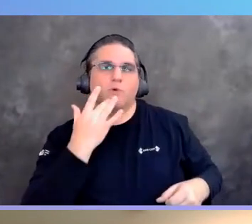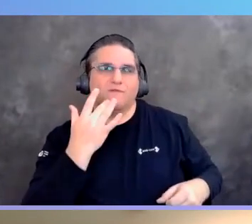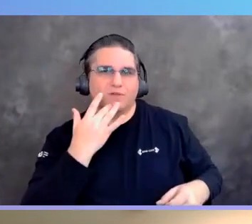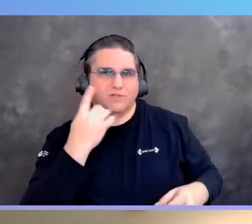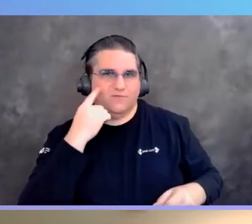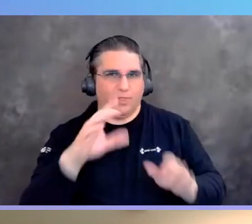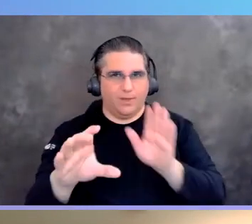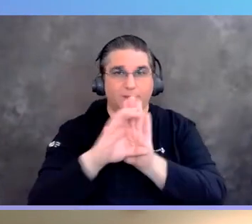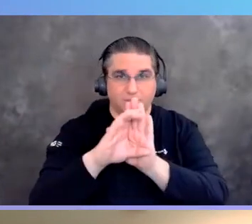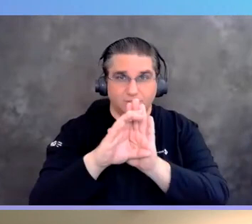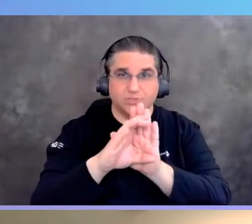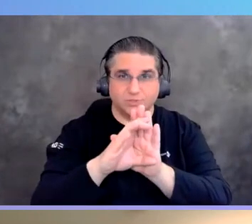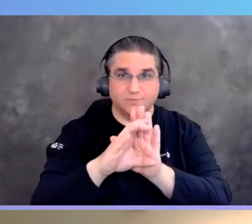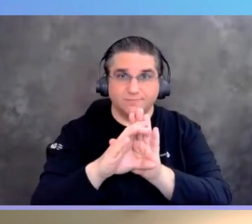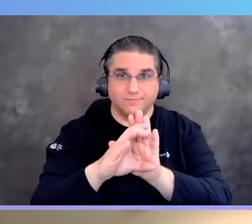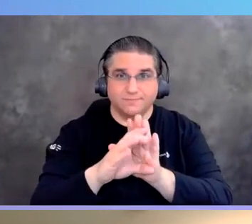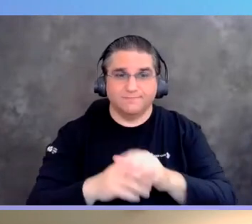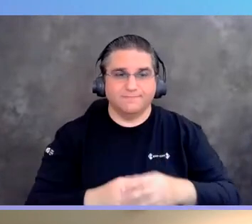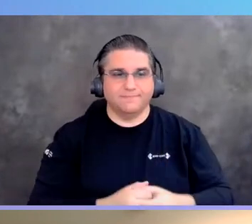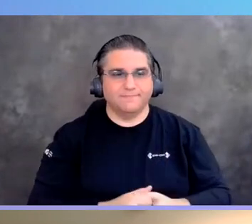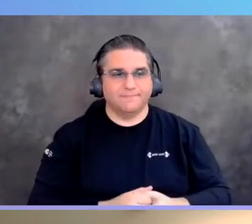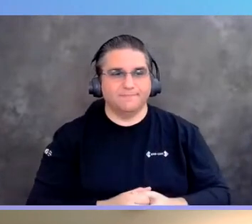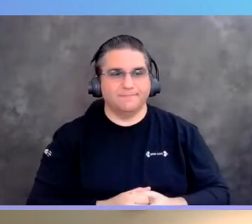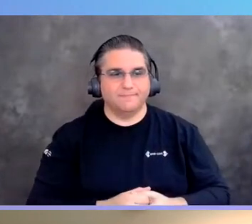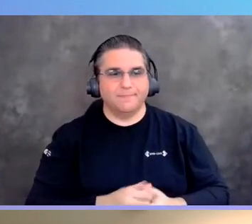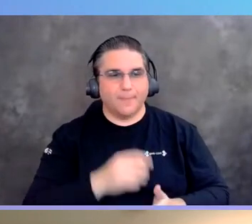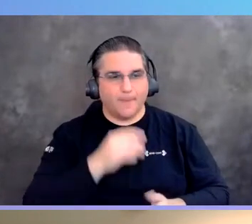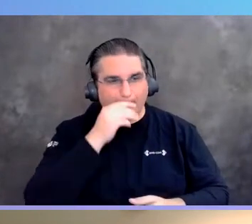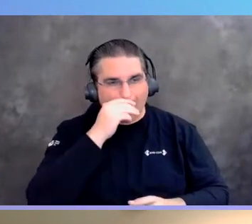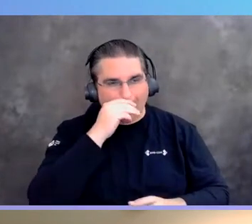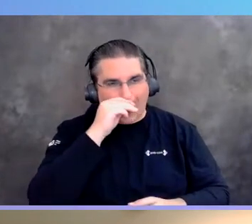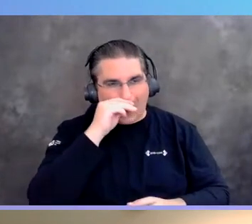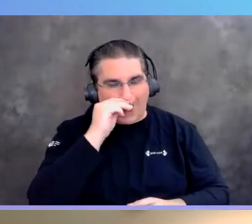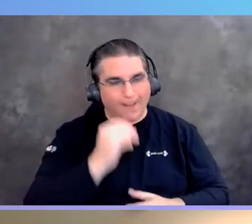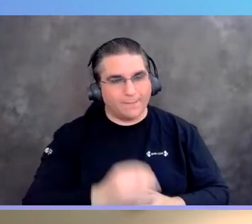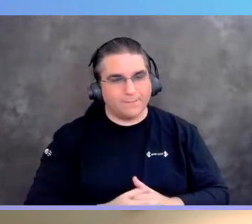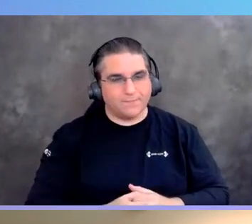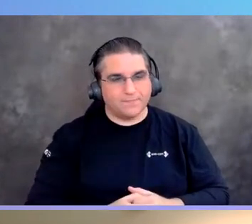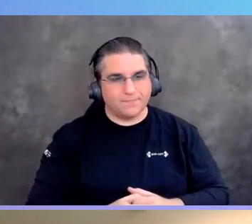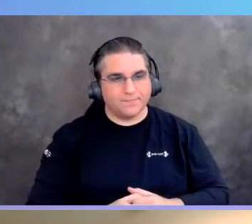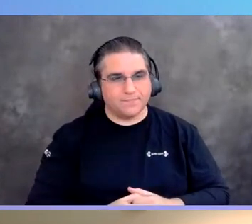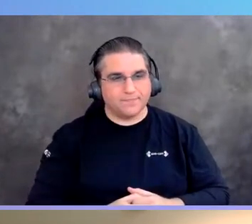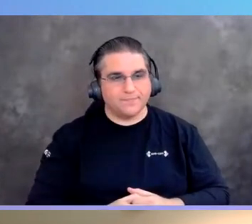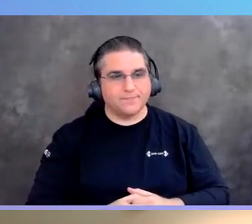information to be uh ordered. Um this relates to collection items